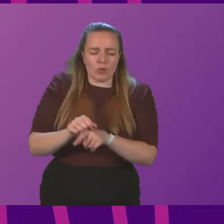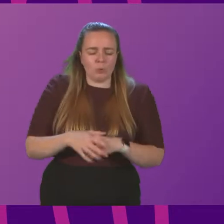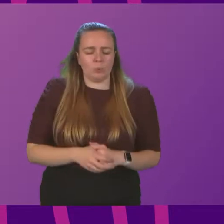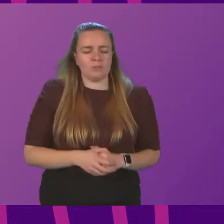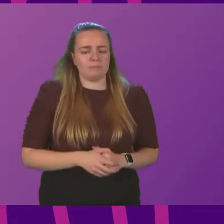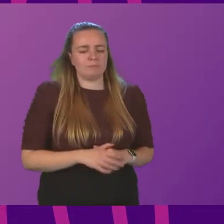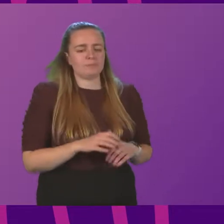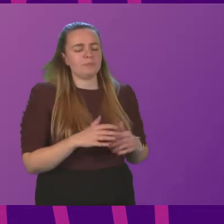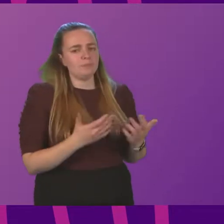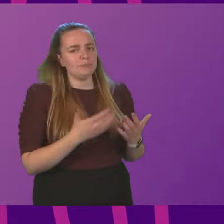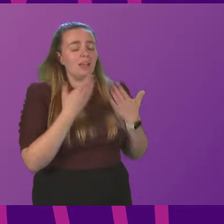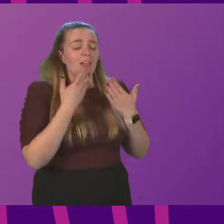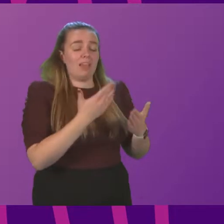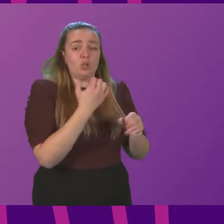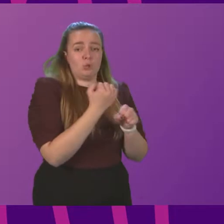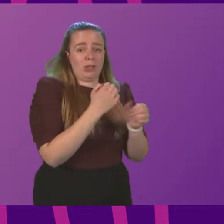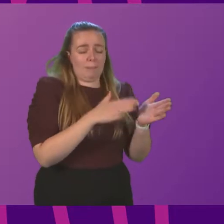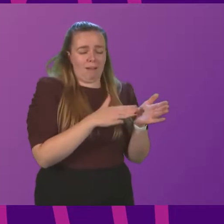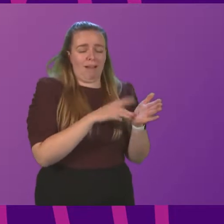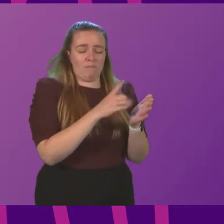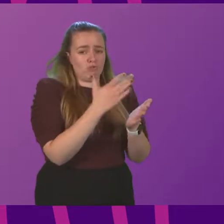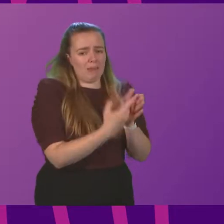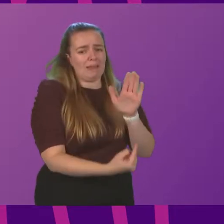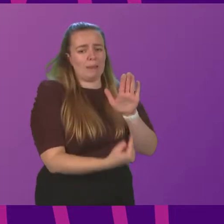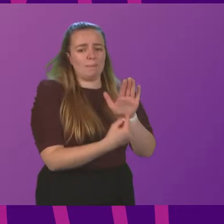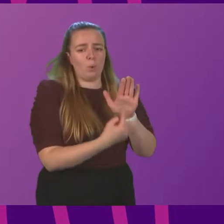I thank Gillian Mackay for a really important question.